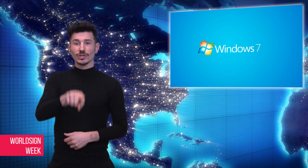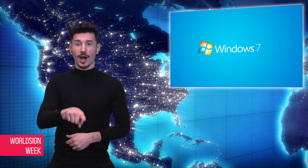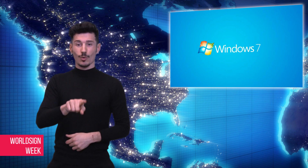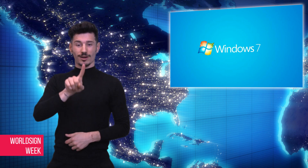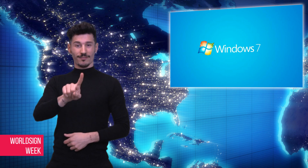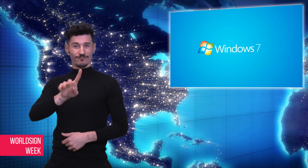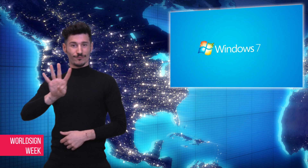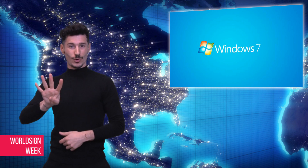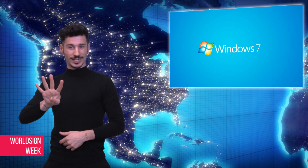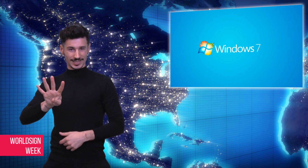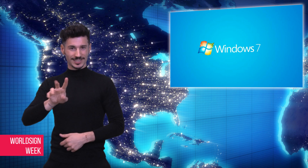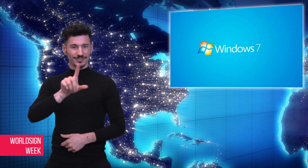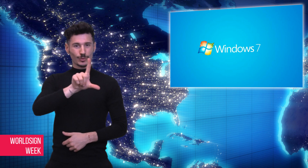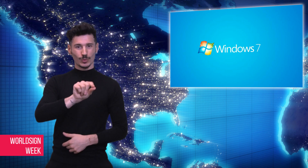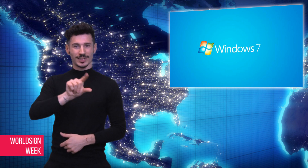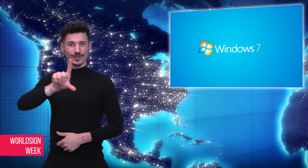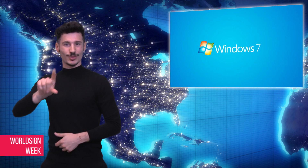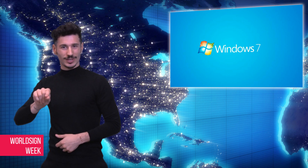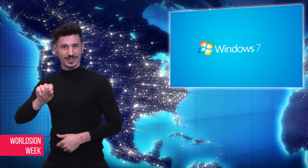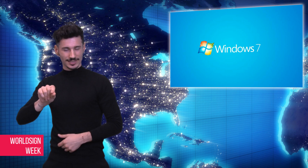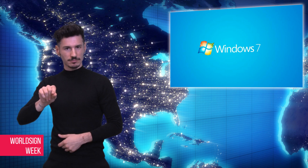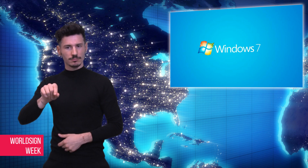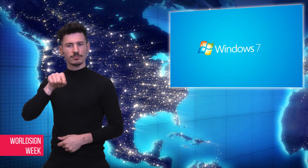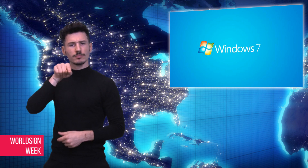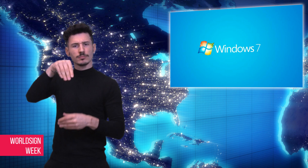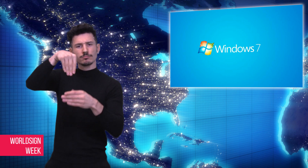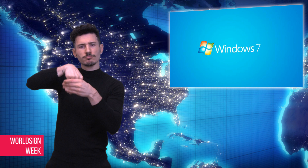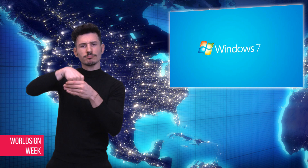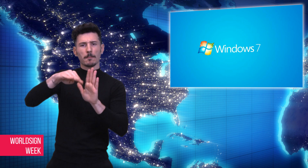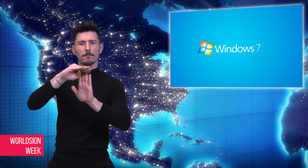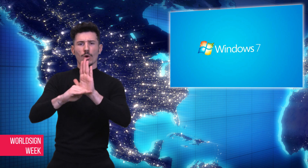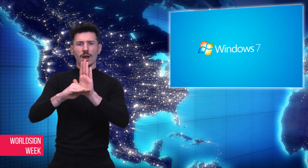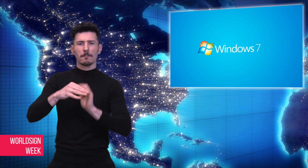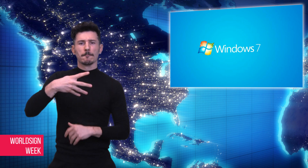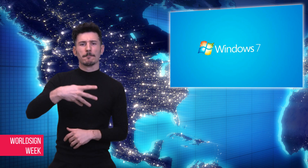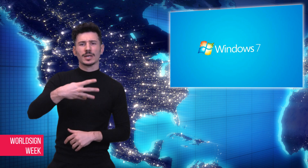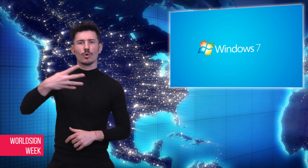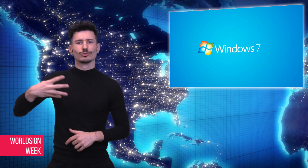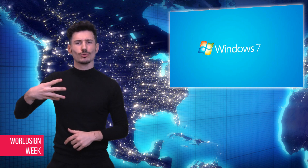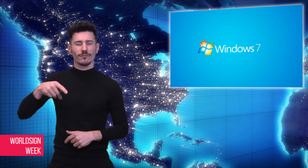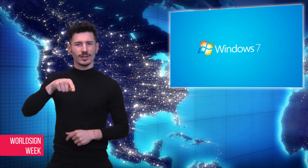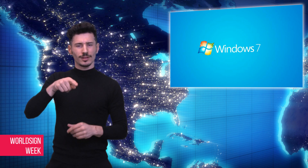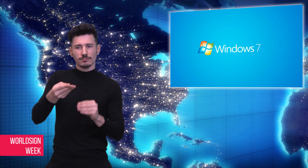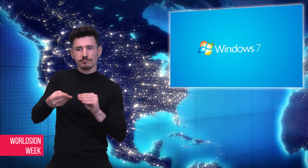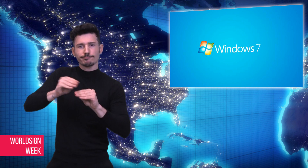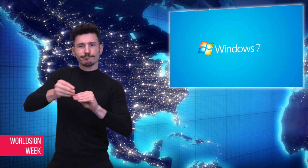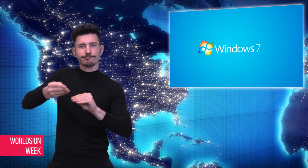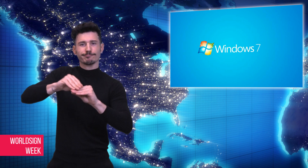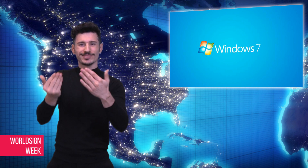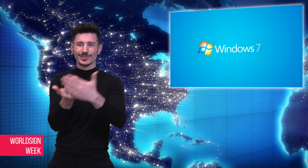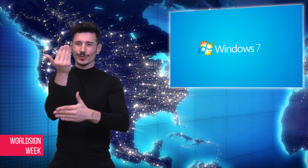computers that Microsoft will stop updates after January 14, 2020.